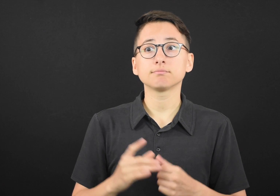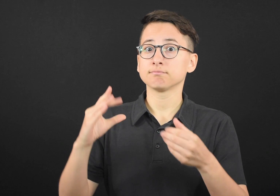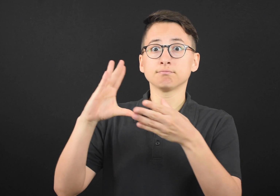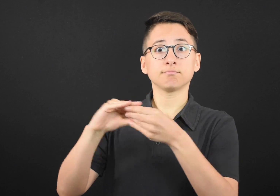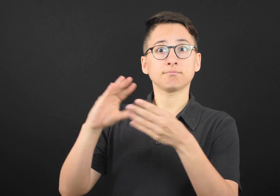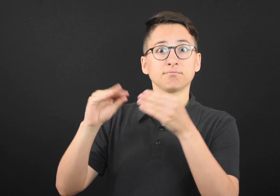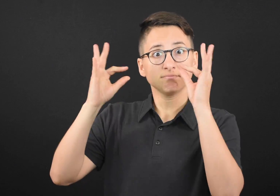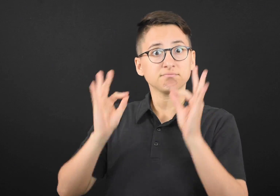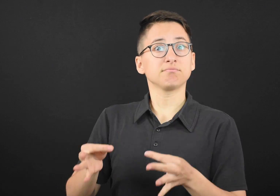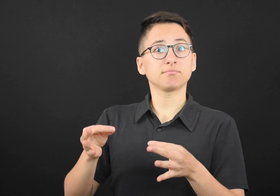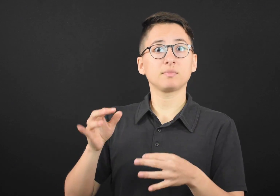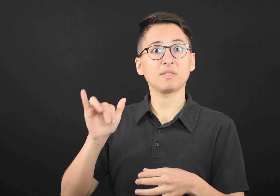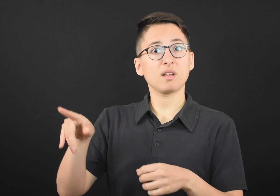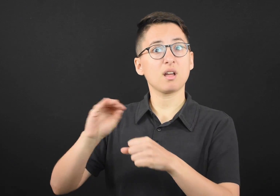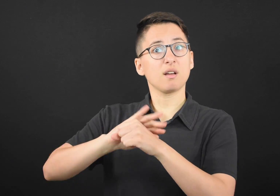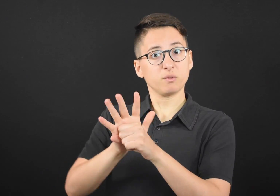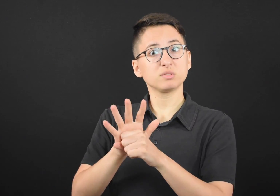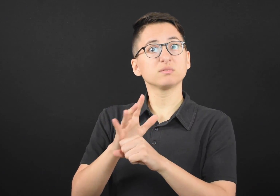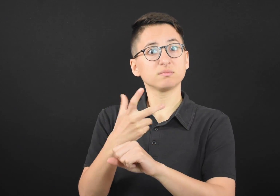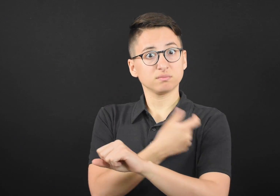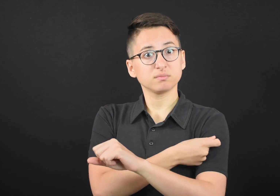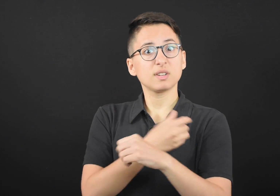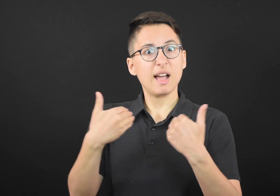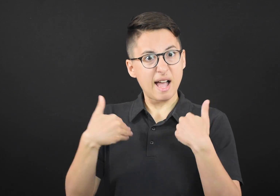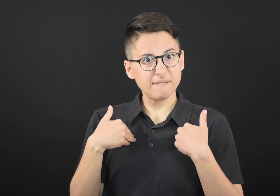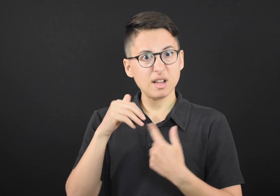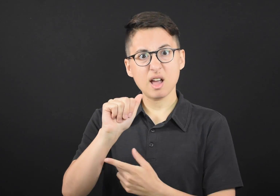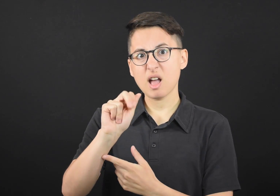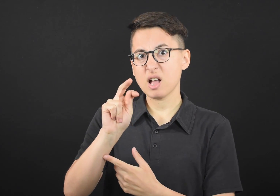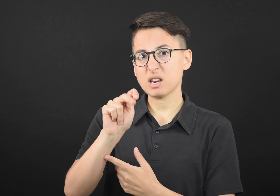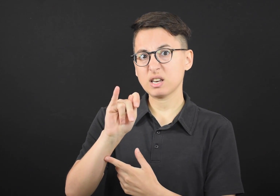The claim that COVID vaccines either contain or